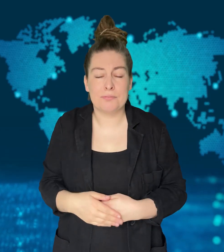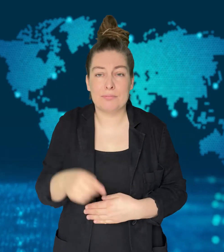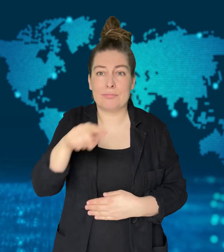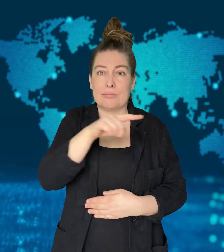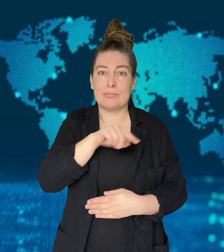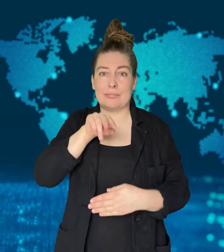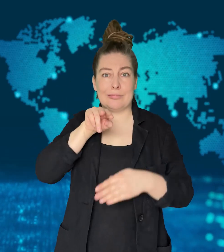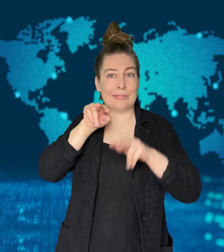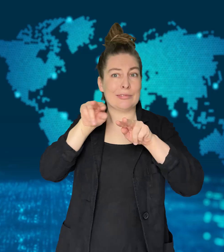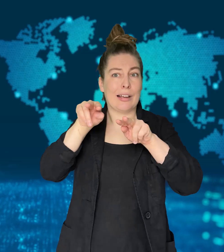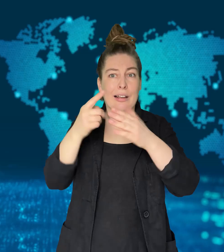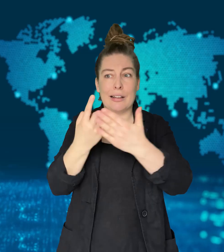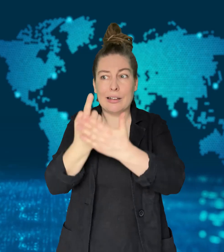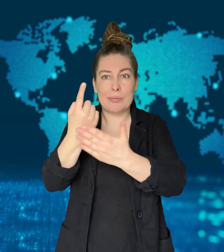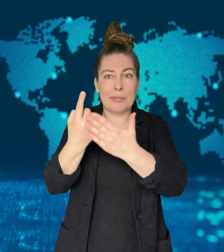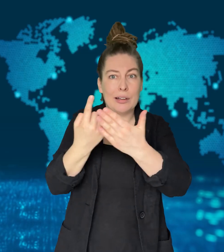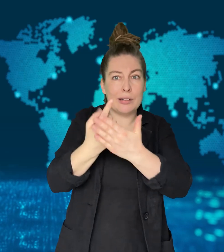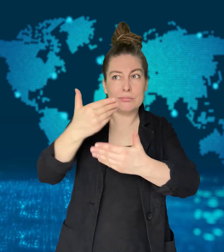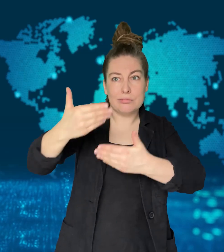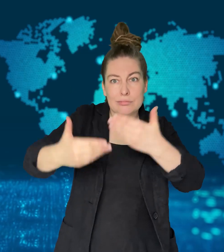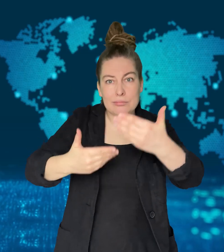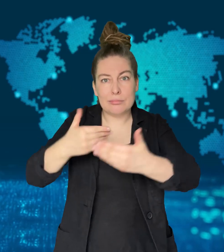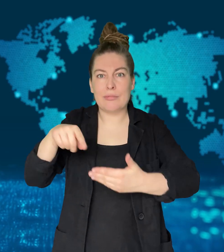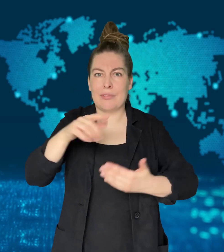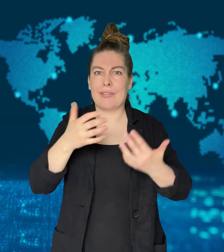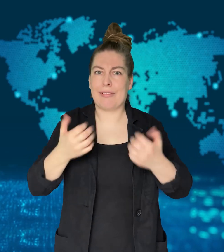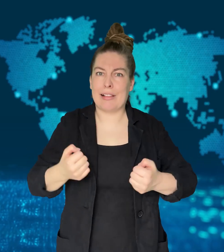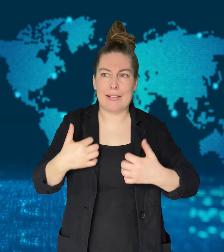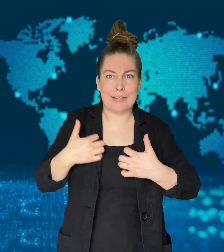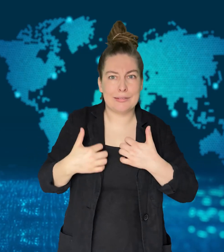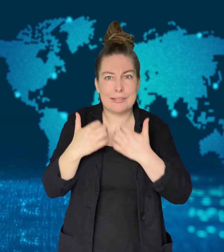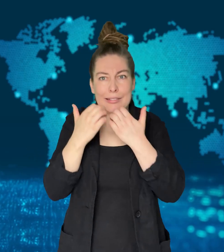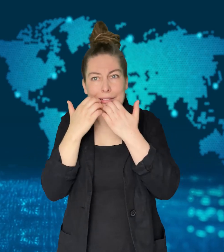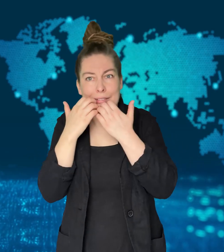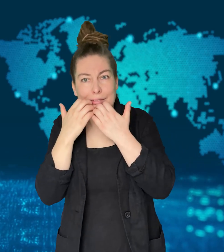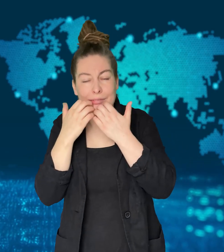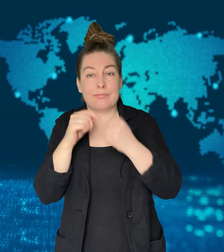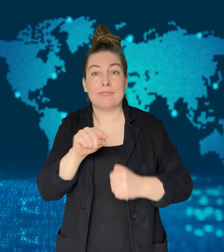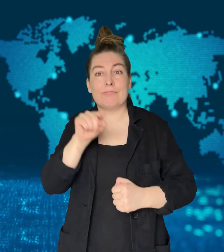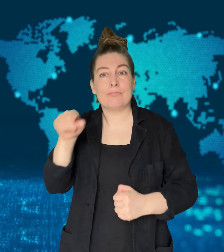that could be deployed in a few years.